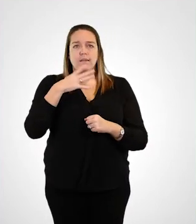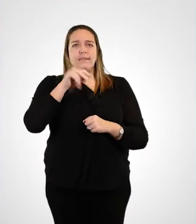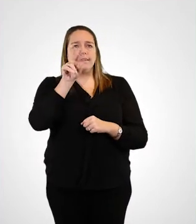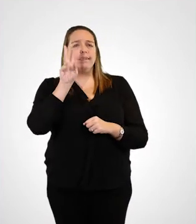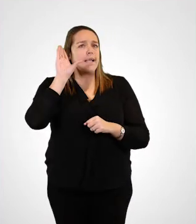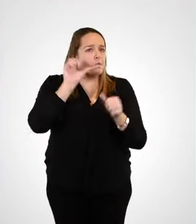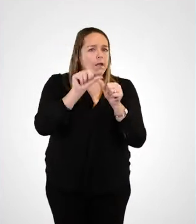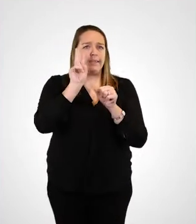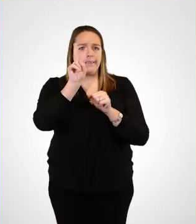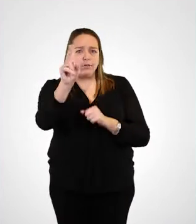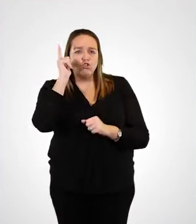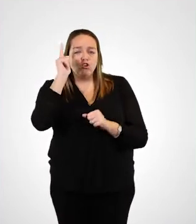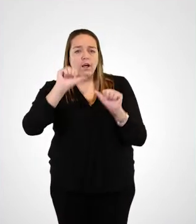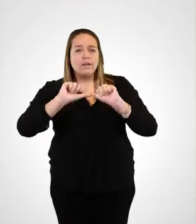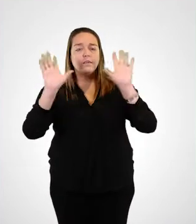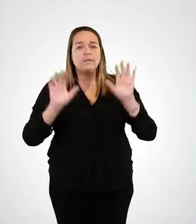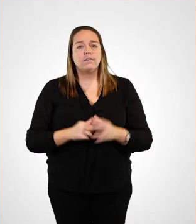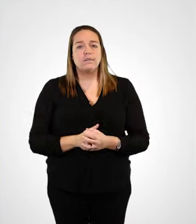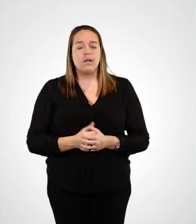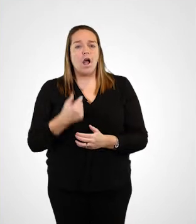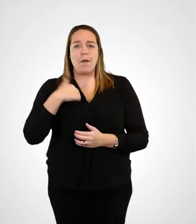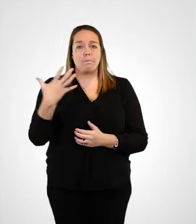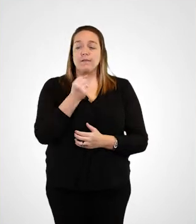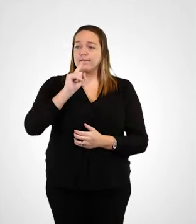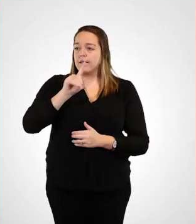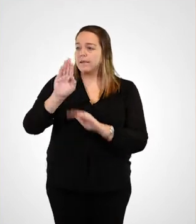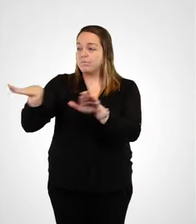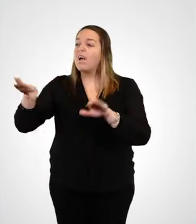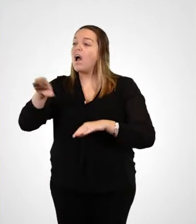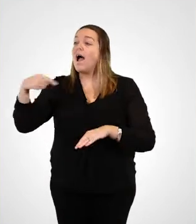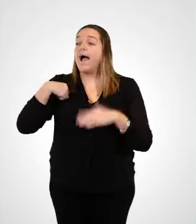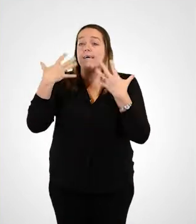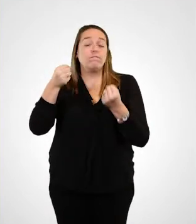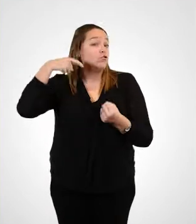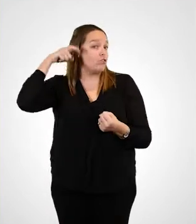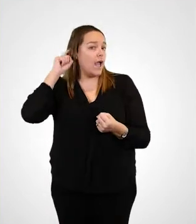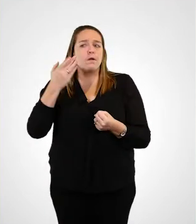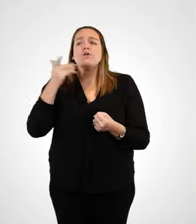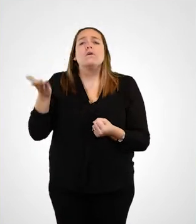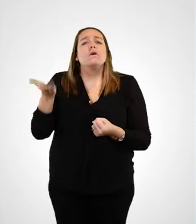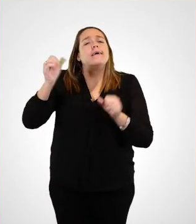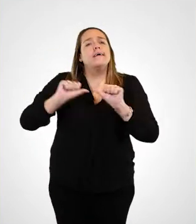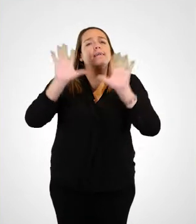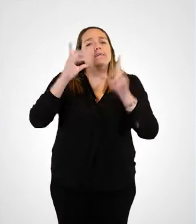room so I hear better and see my teacher better", "I need to tell people that I have a hearing aid